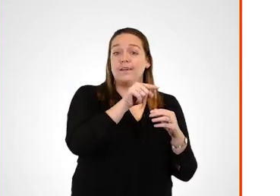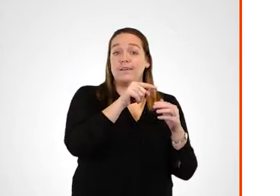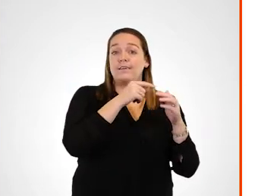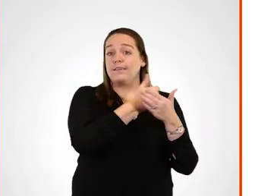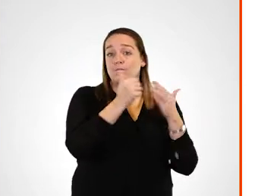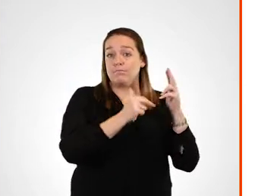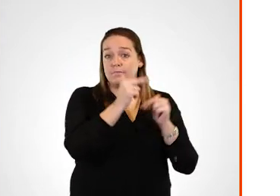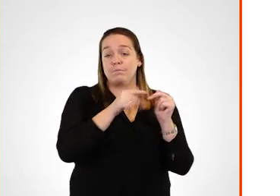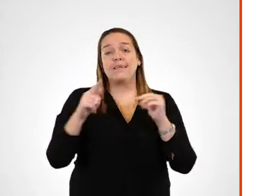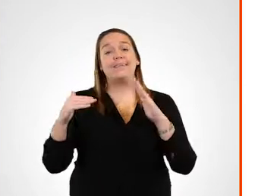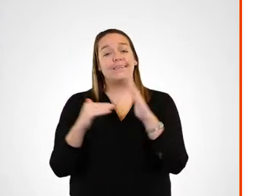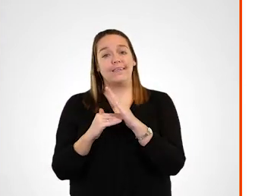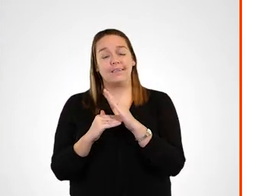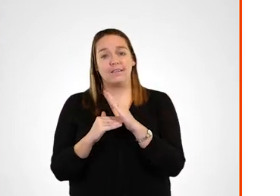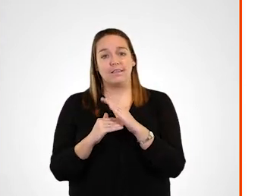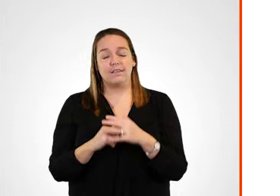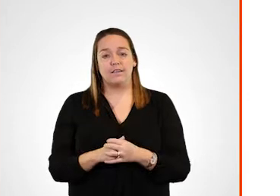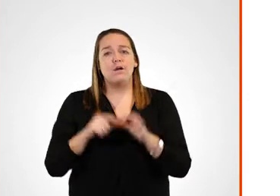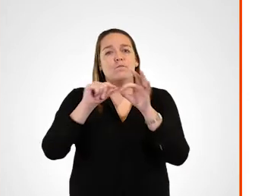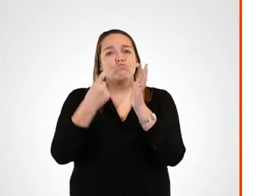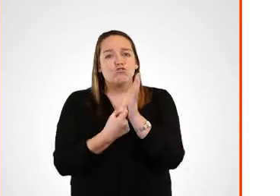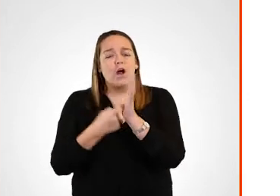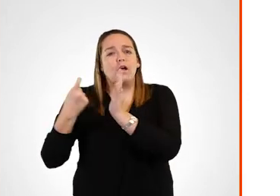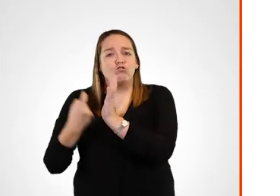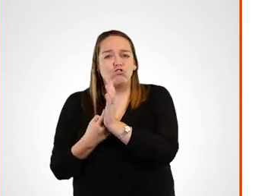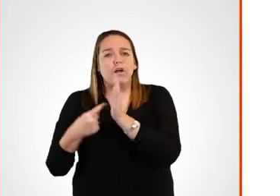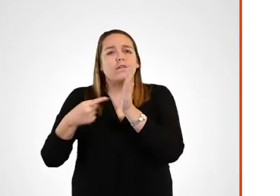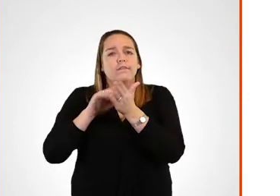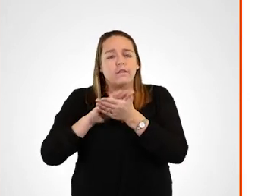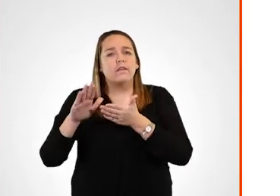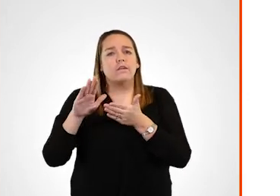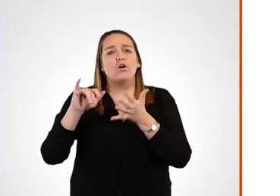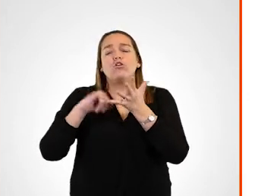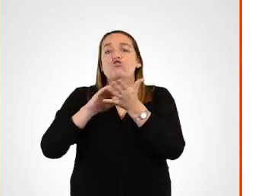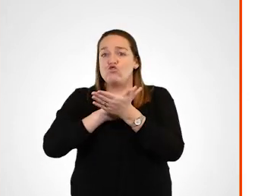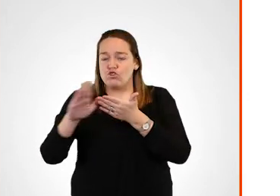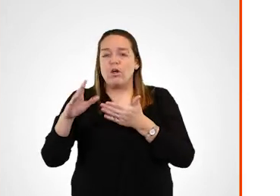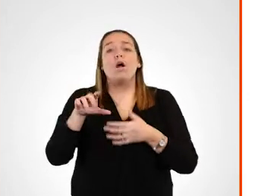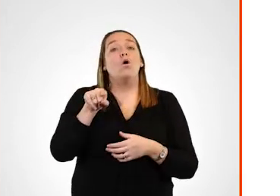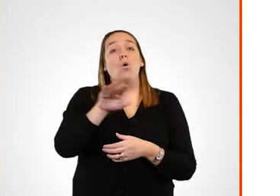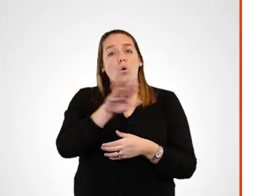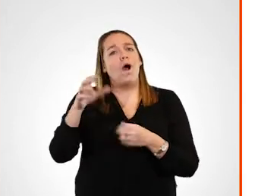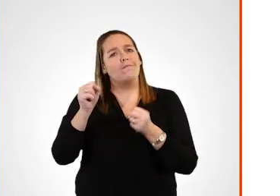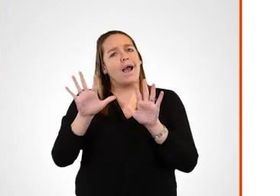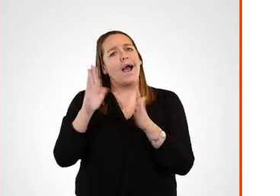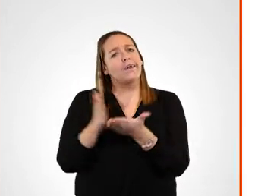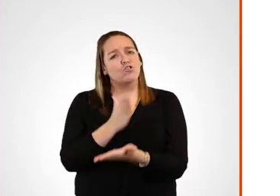but then "br" and "r" and "th" are all produced with comparable accuracy,